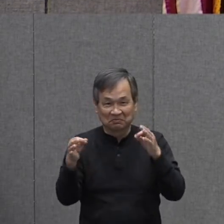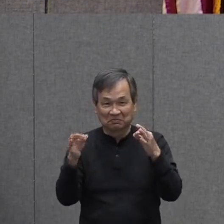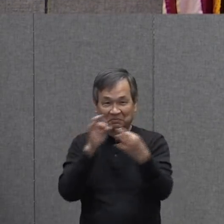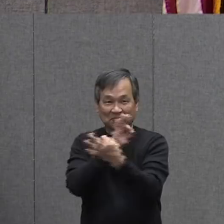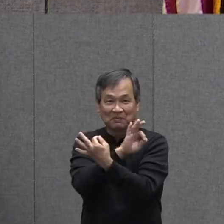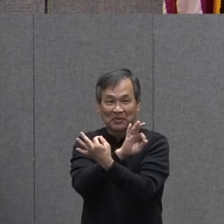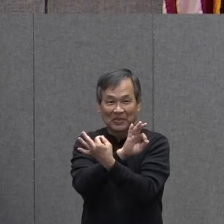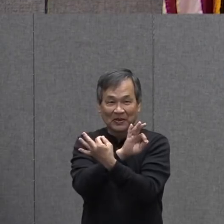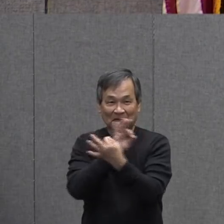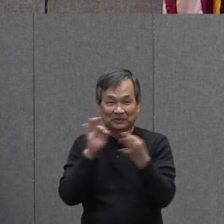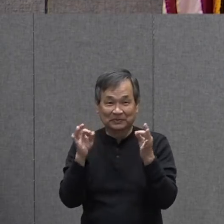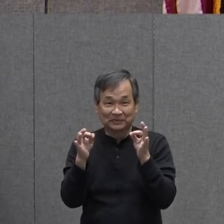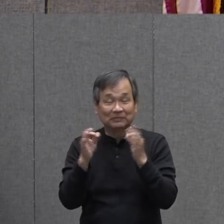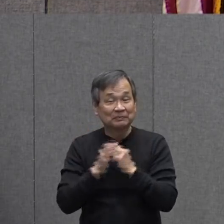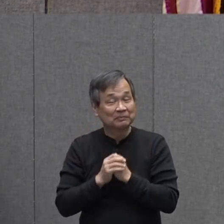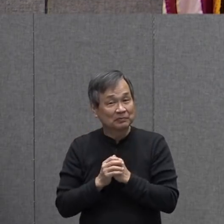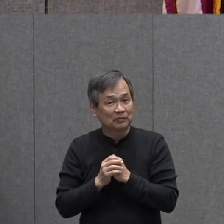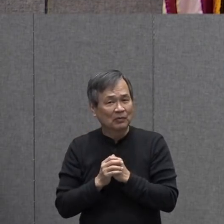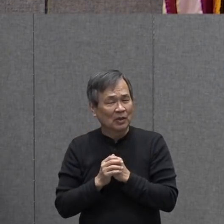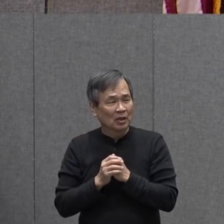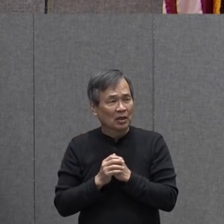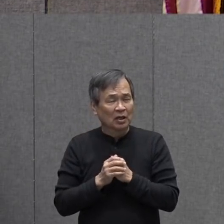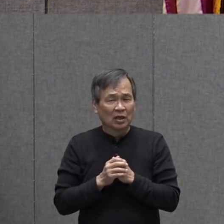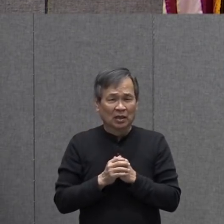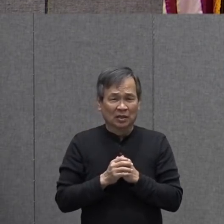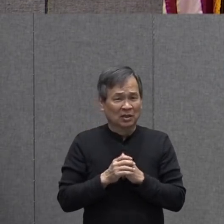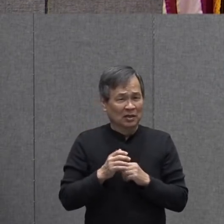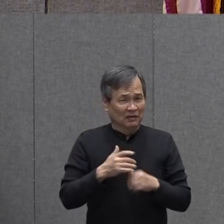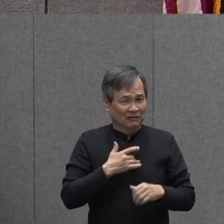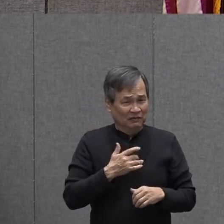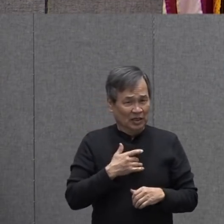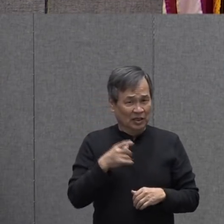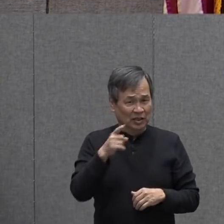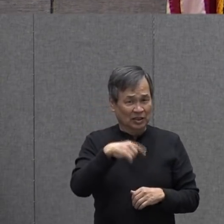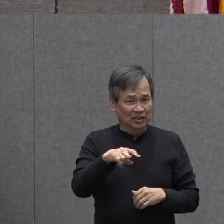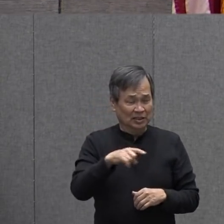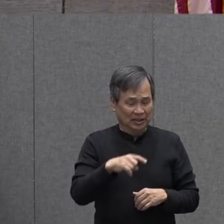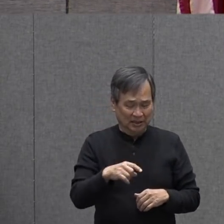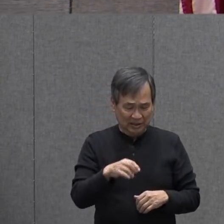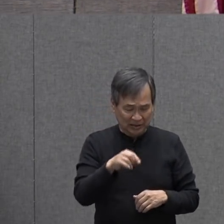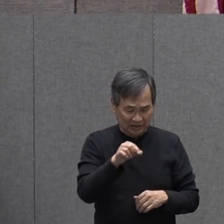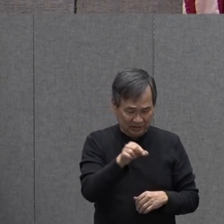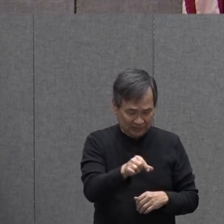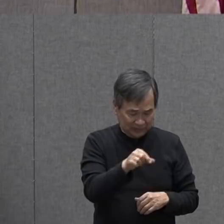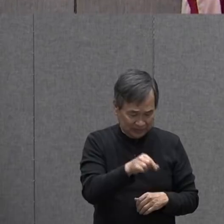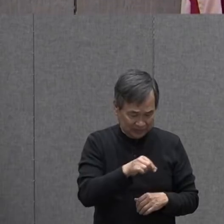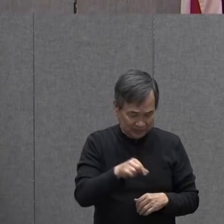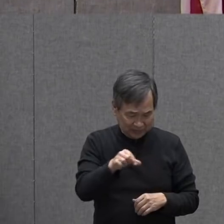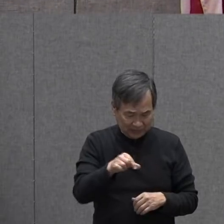And, I think these pieces, these buttons, were made specifically for this type of game,